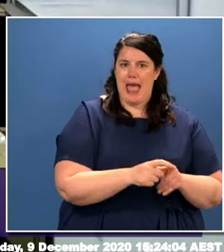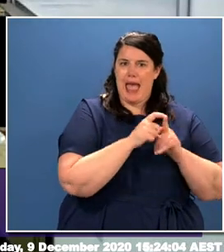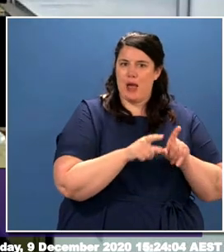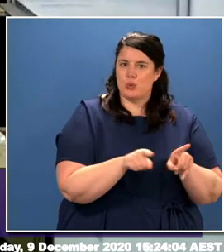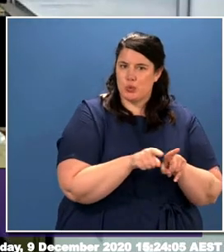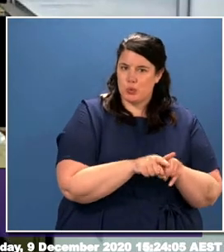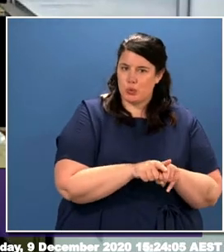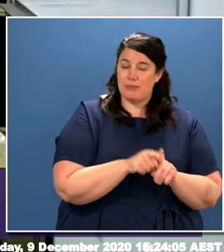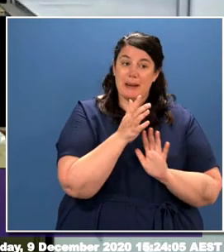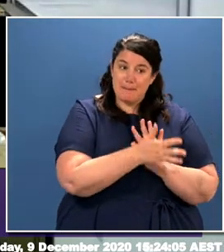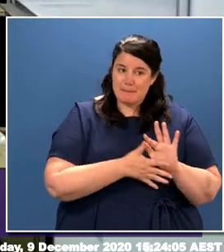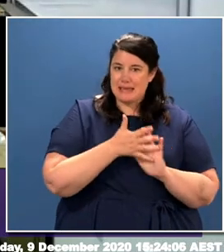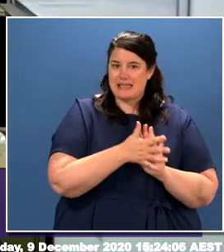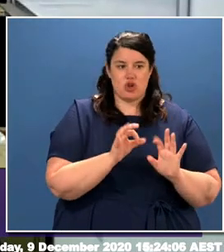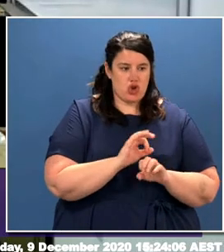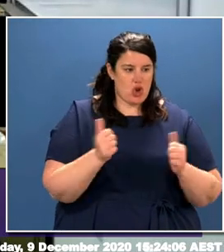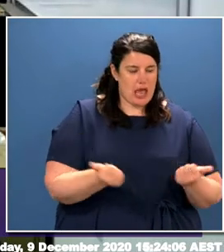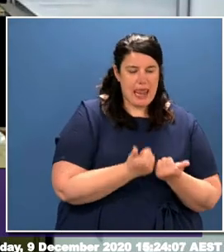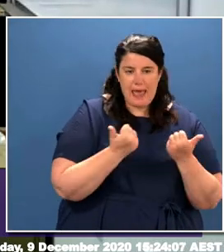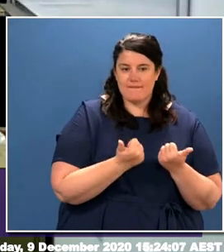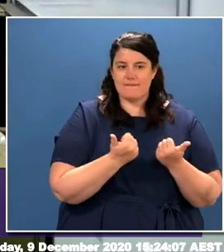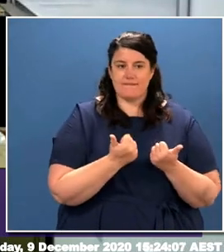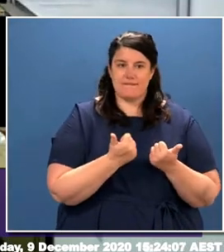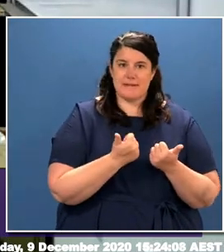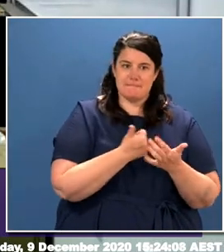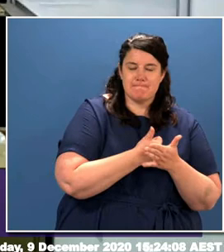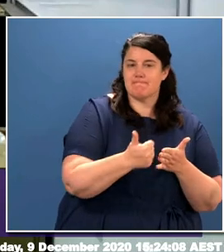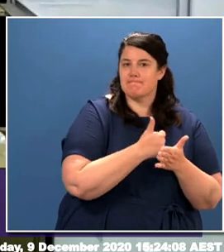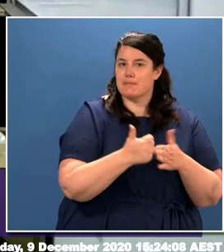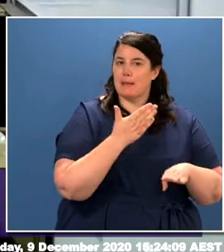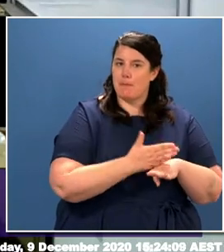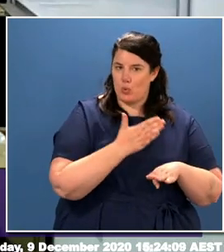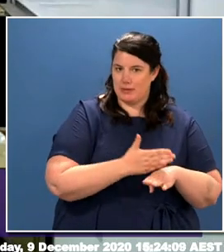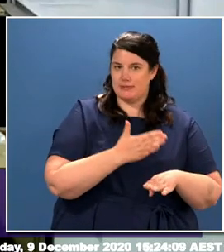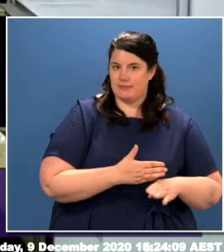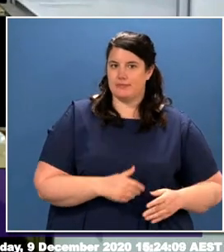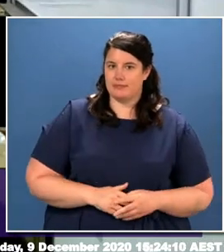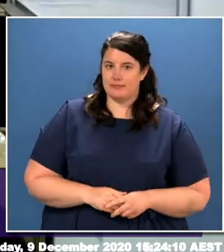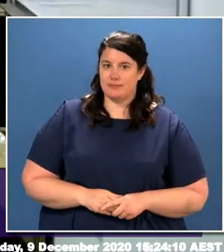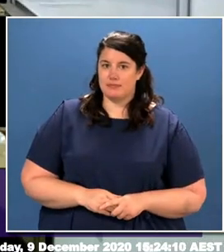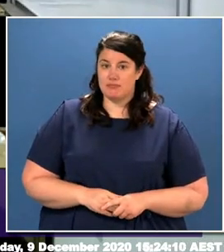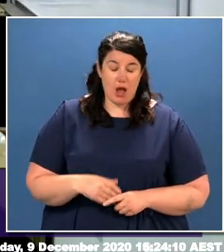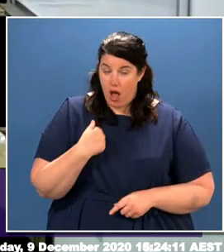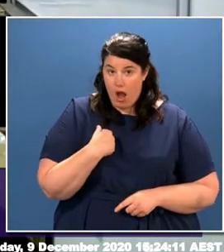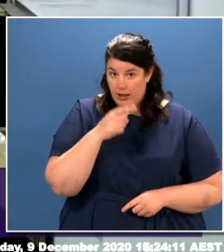But that leads to insecure employment. So if you've got, and so I can read some of the stories from the young people.